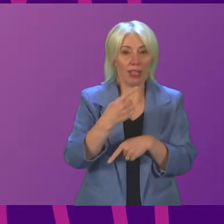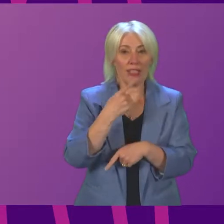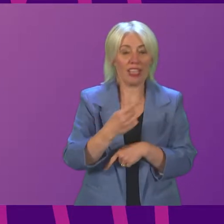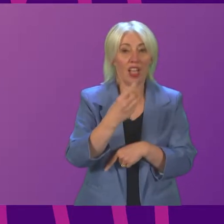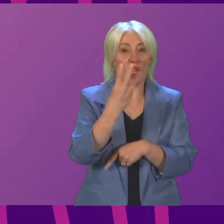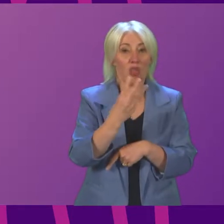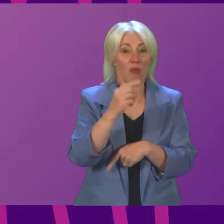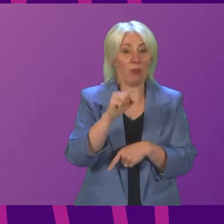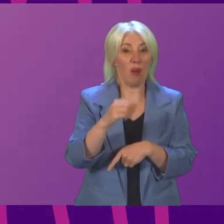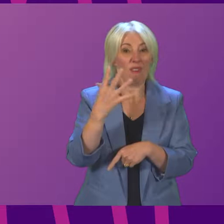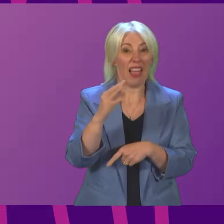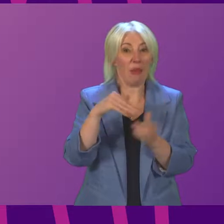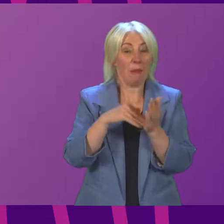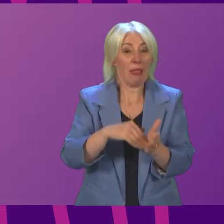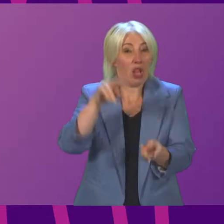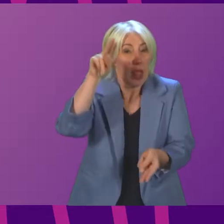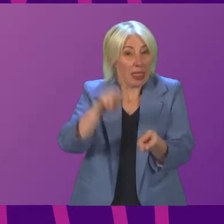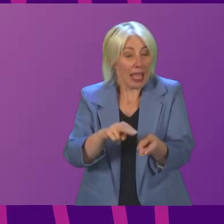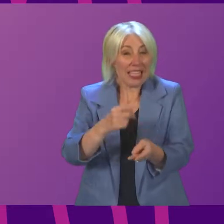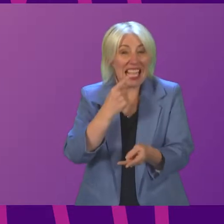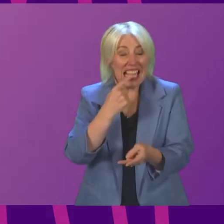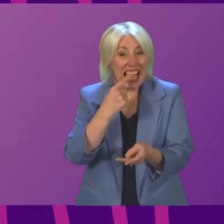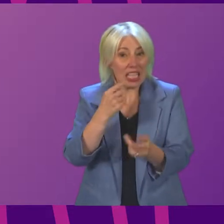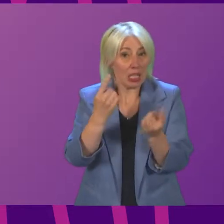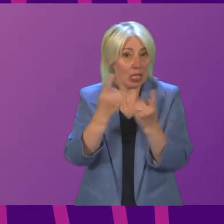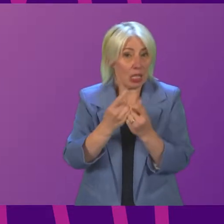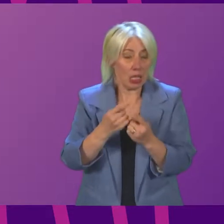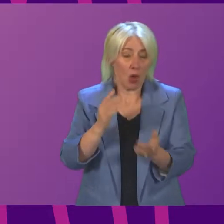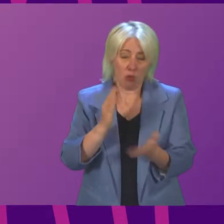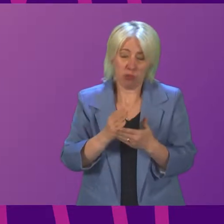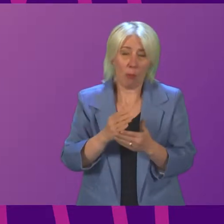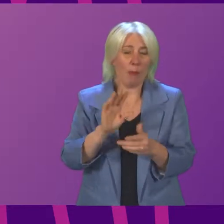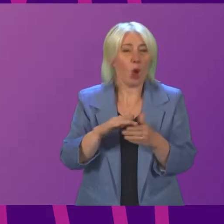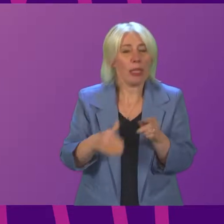fewer dental treatments last year. Restrictions still significantly limit the capacity of dentists